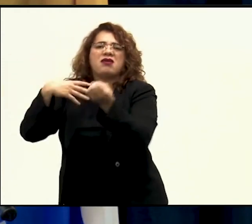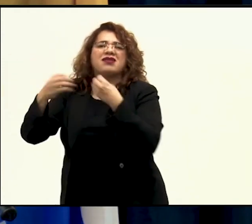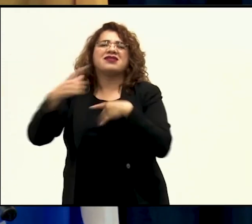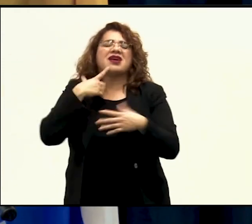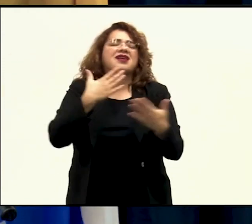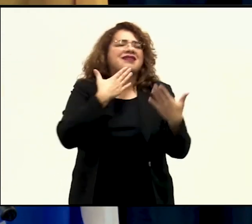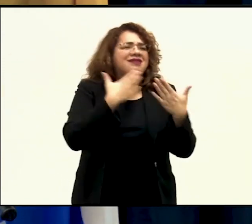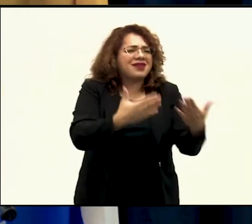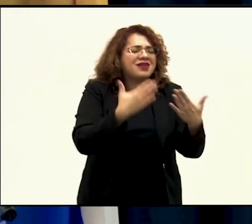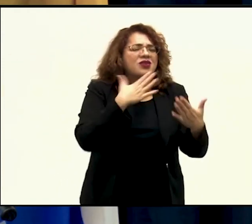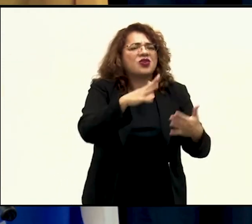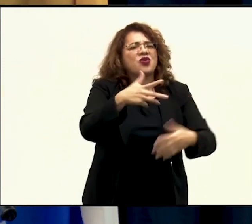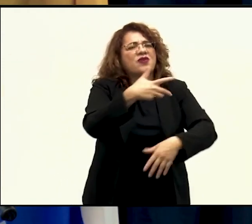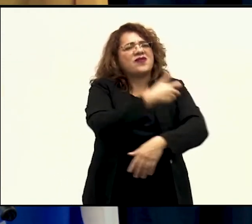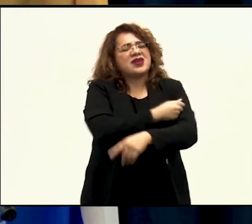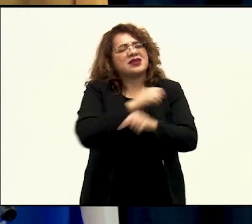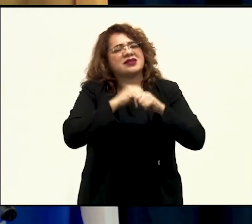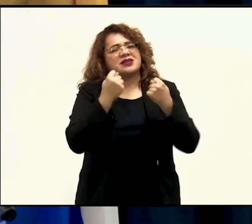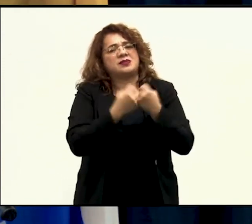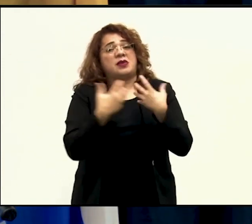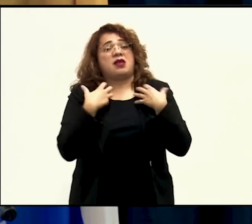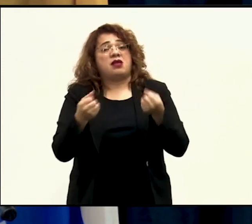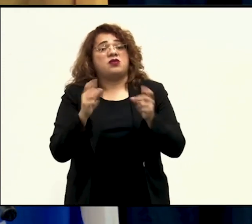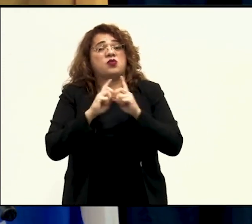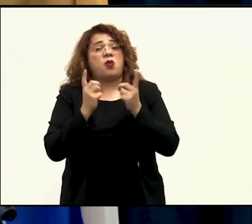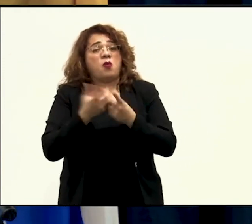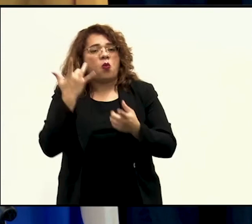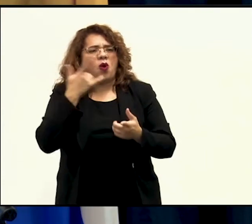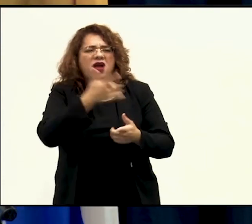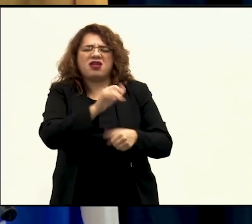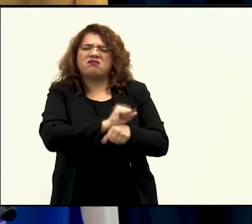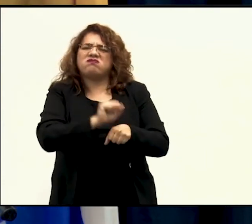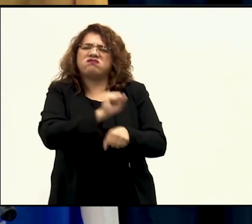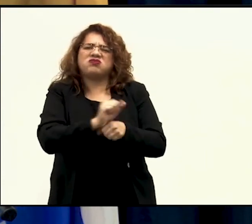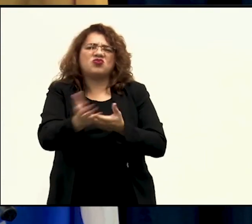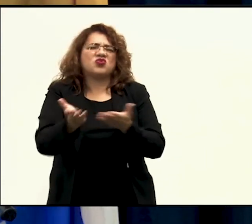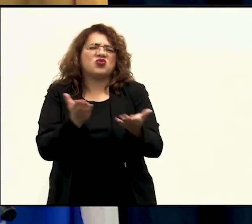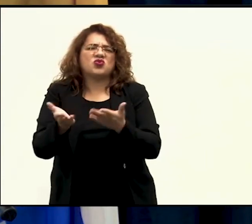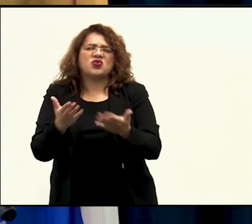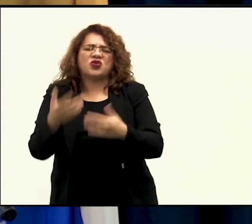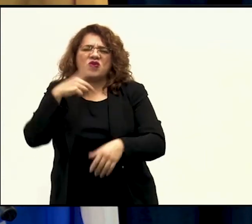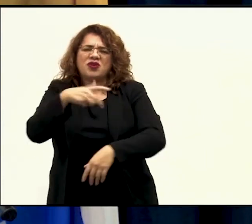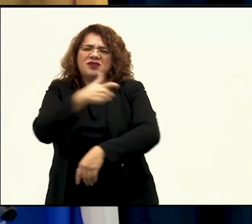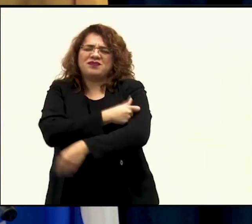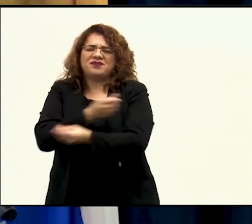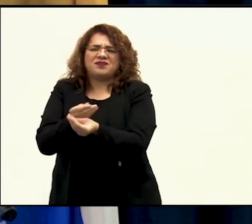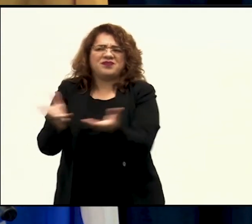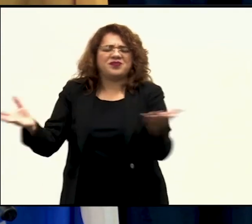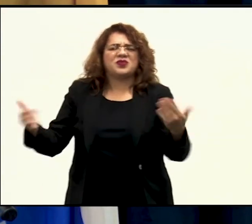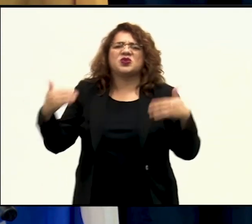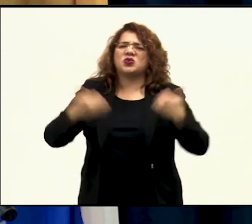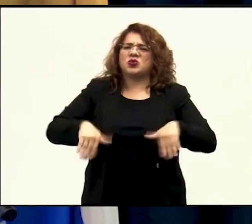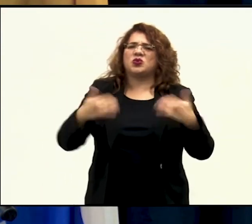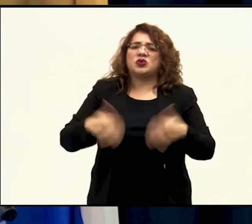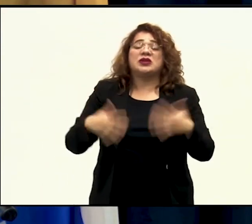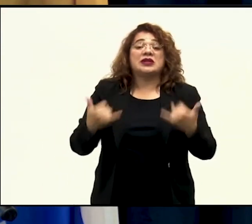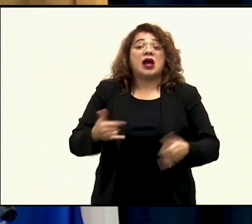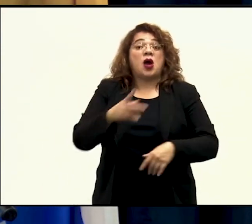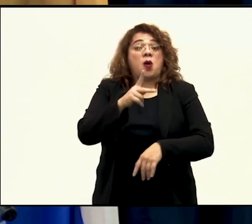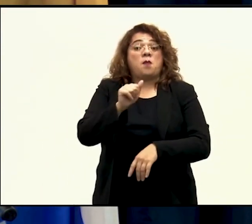vaccination team at the Health department for the work that they're doing there. Right now our mobile clinics are being offered at parks six days a week.